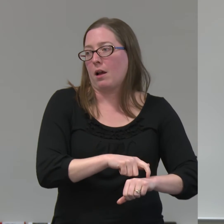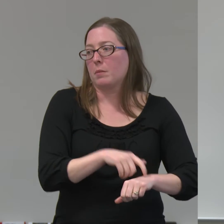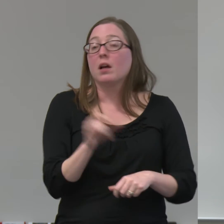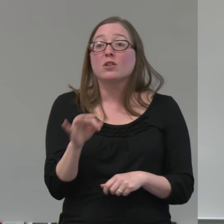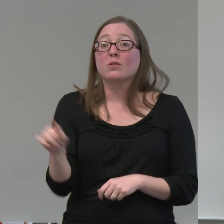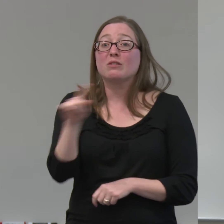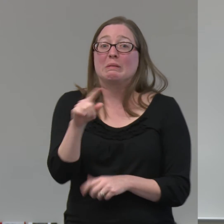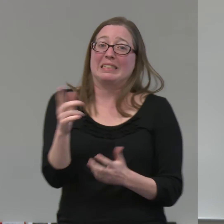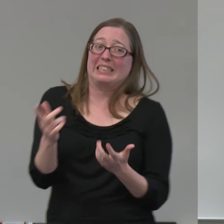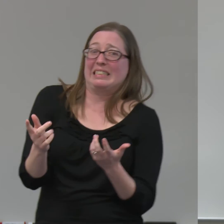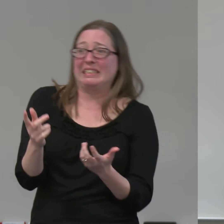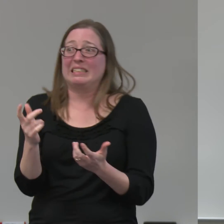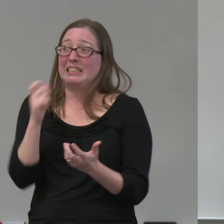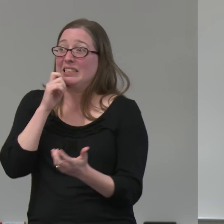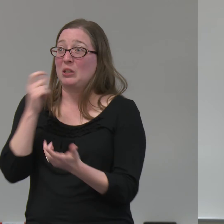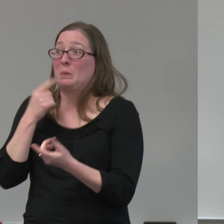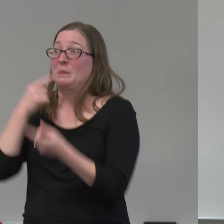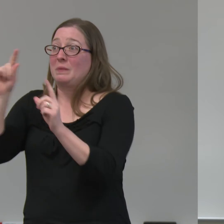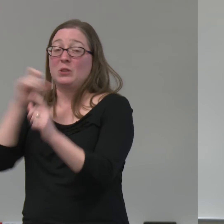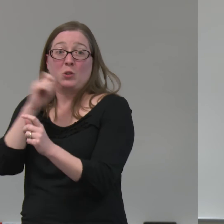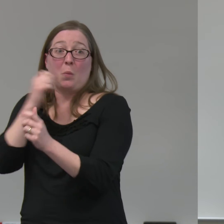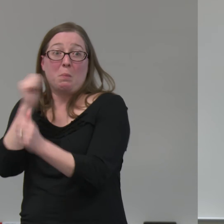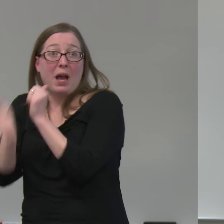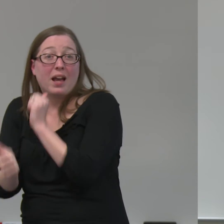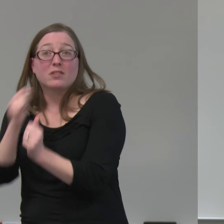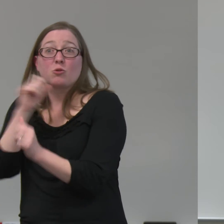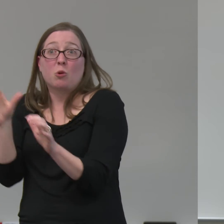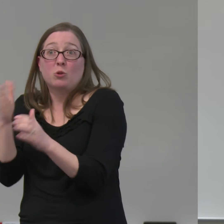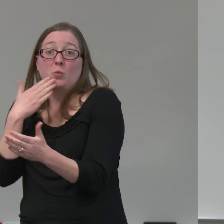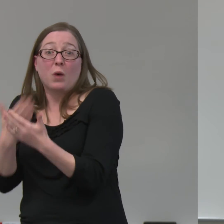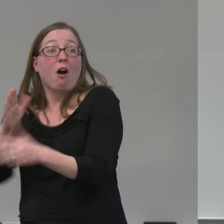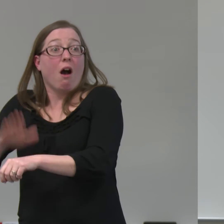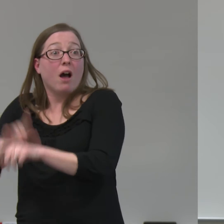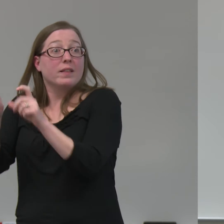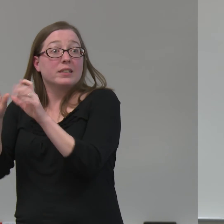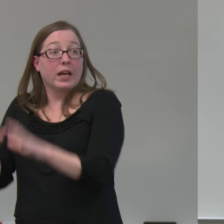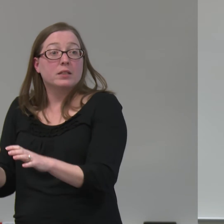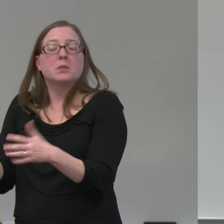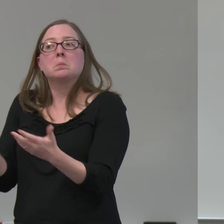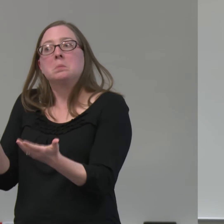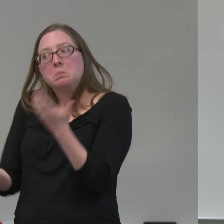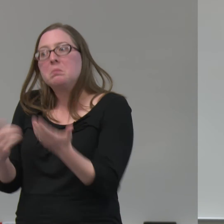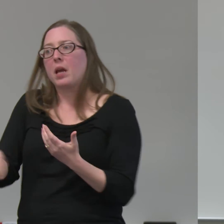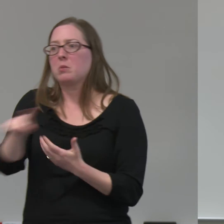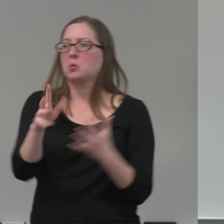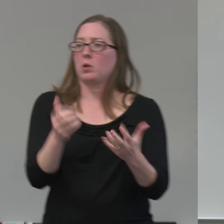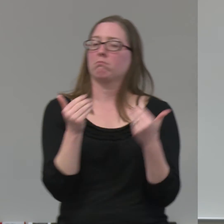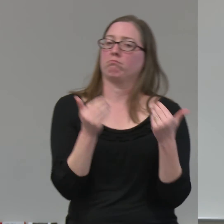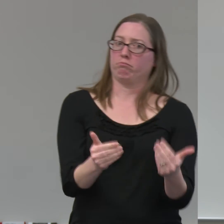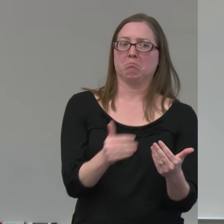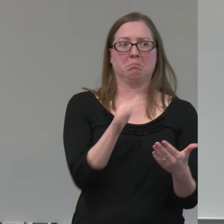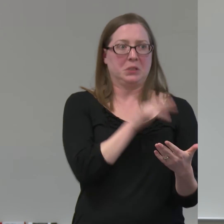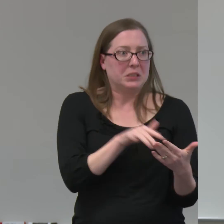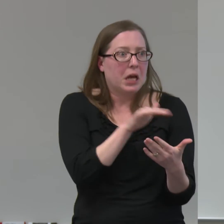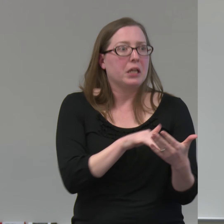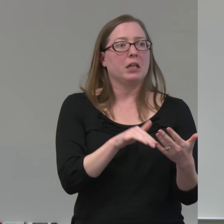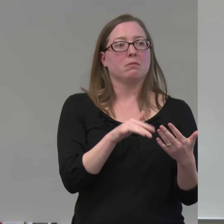you need to prepare more and try to take them again, but it's hard to raise your scores, it's been my--